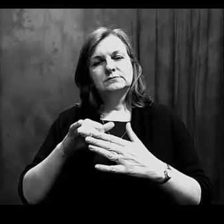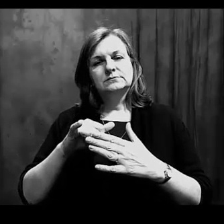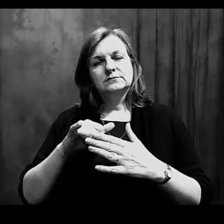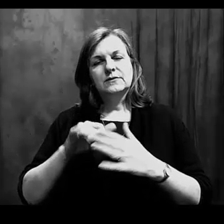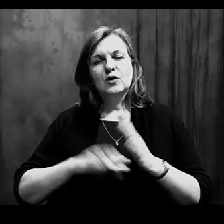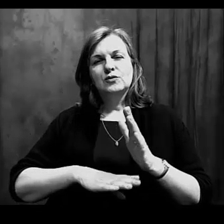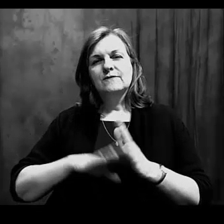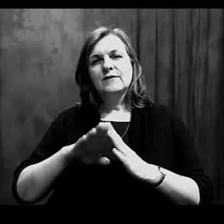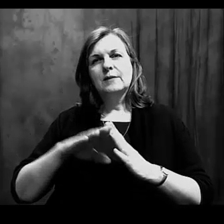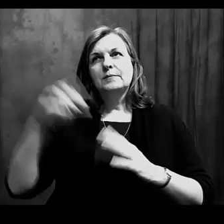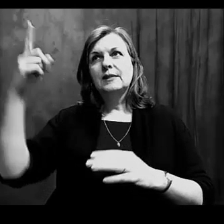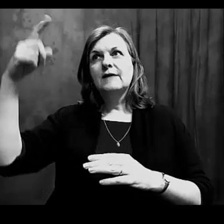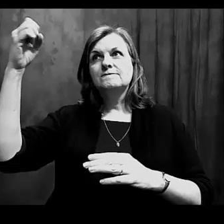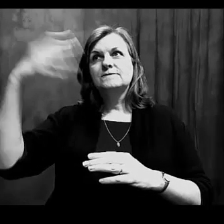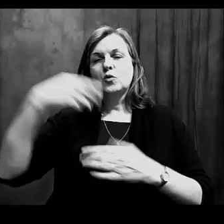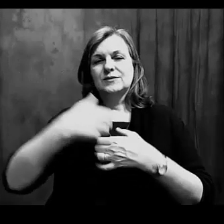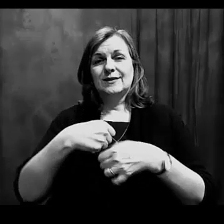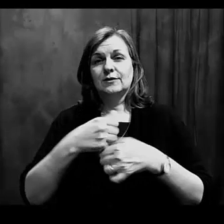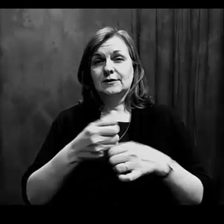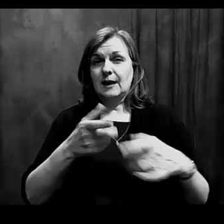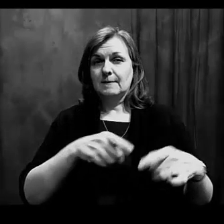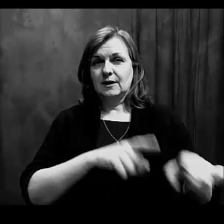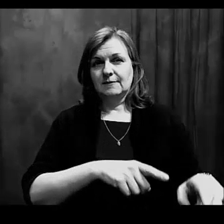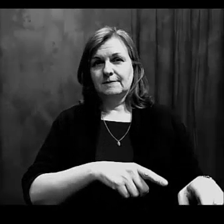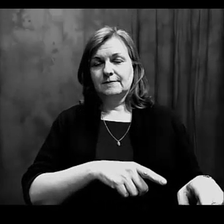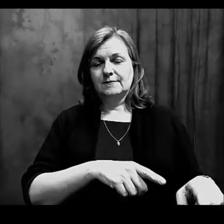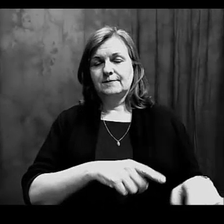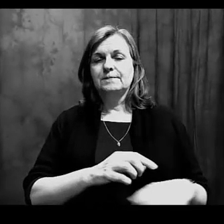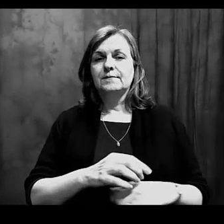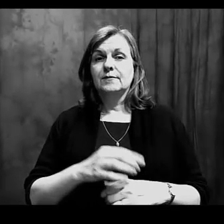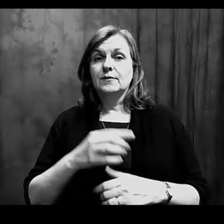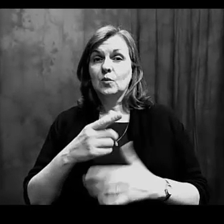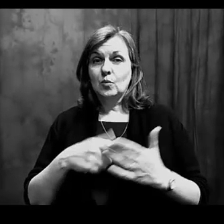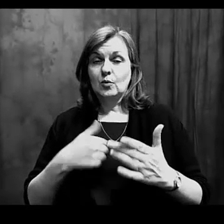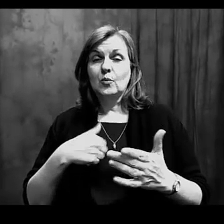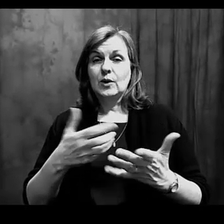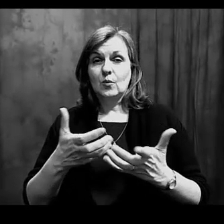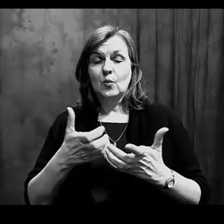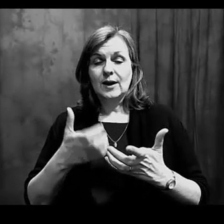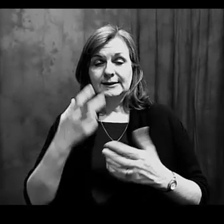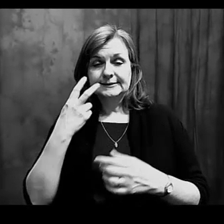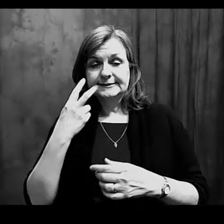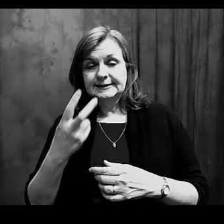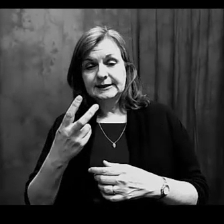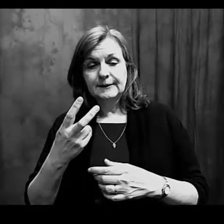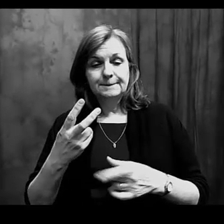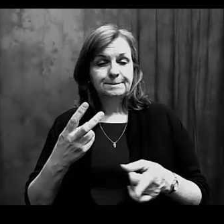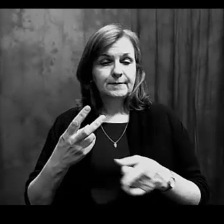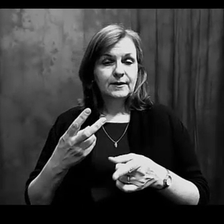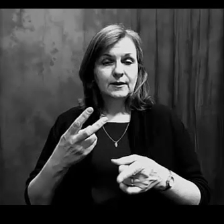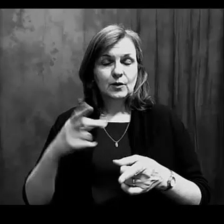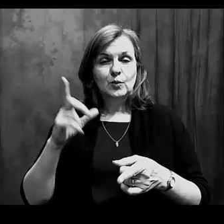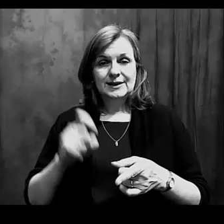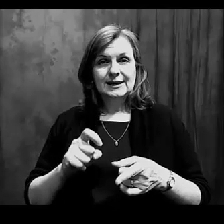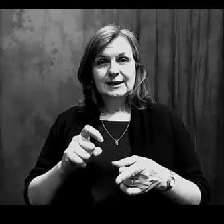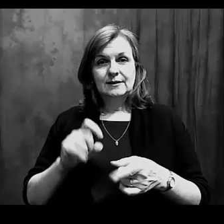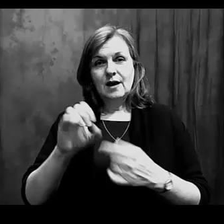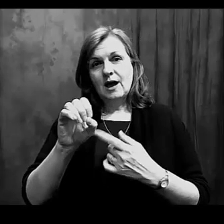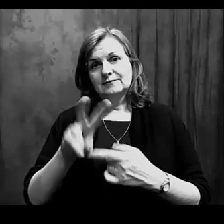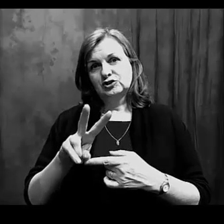photosynthesis and really what we're interested in Is that we need to build up oxygen